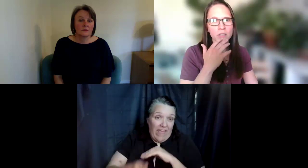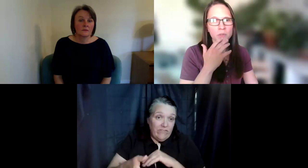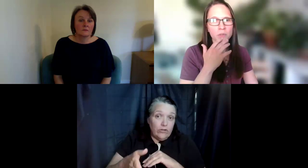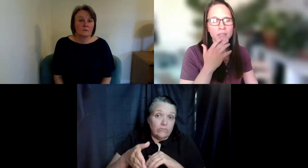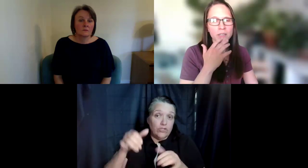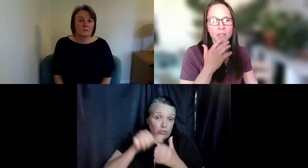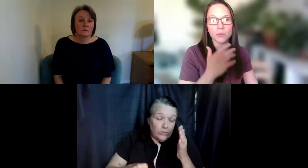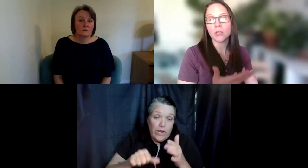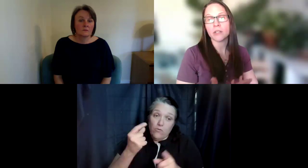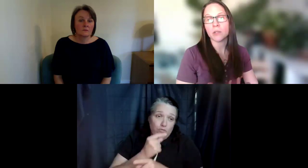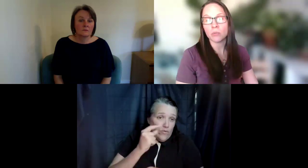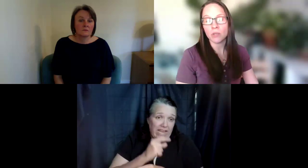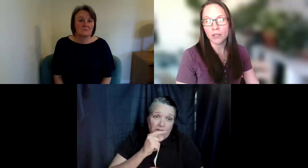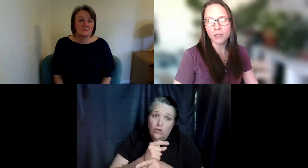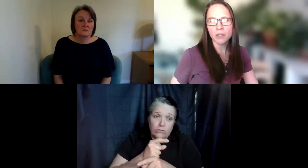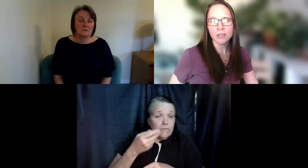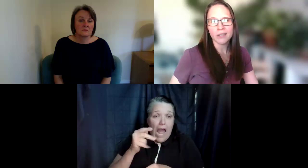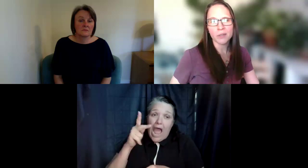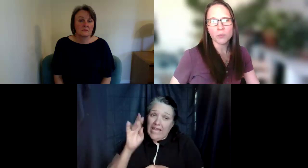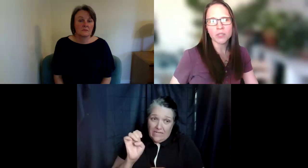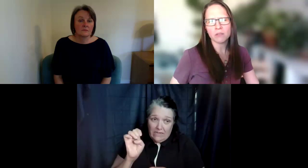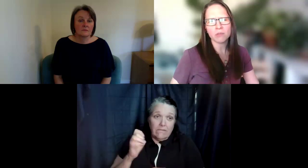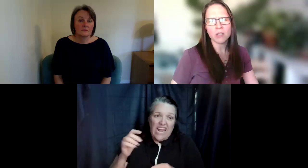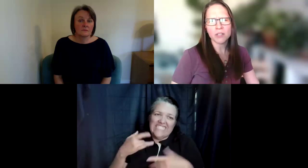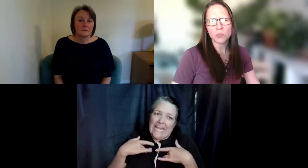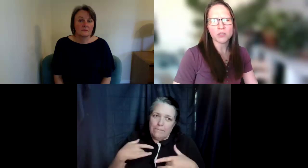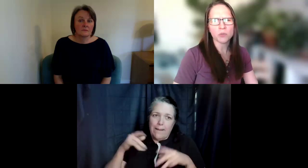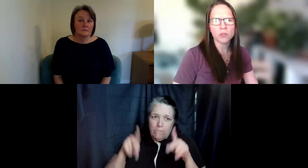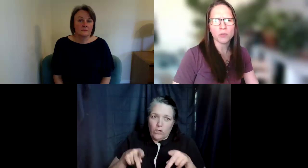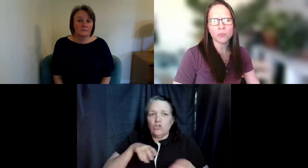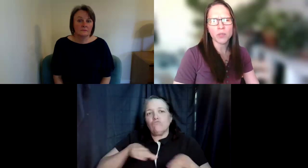pretty typical hikes that I would have gone on prior, but the longest piece for me would